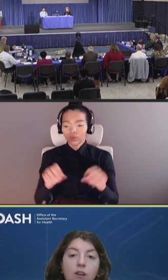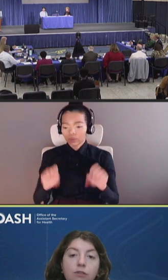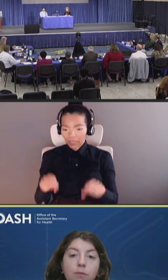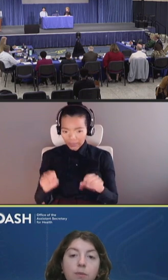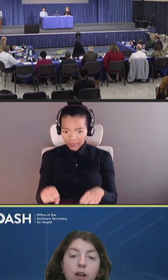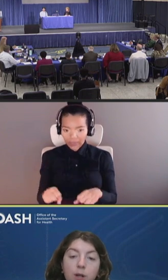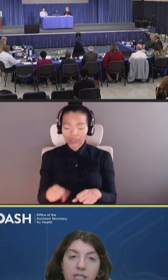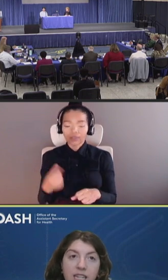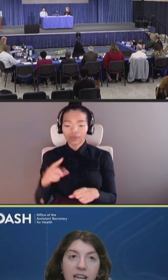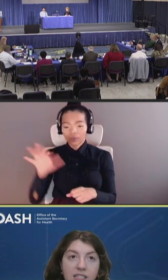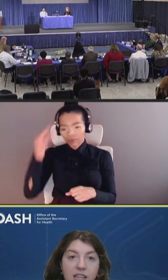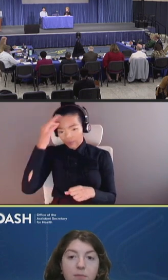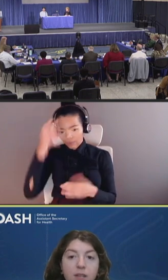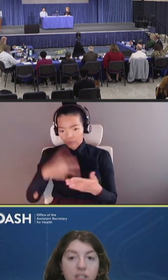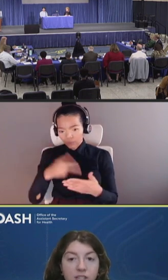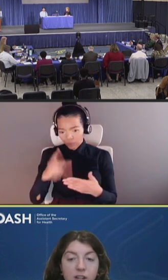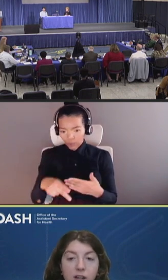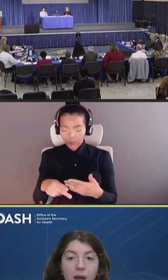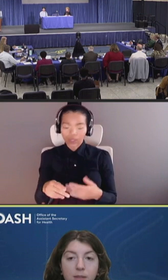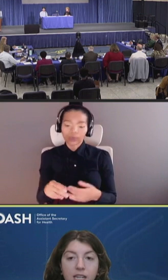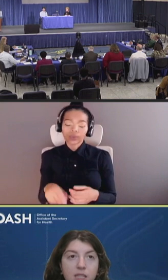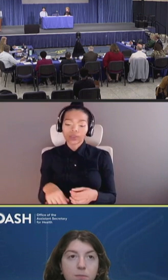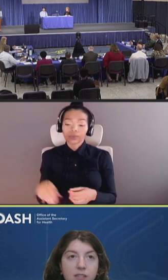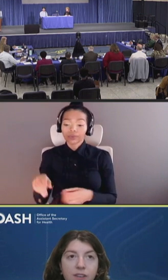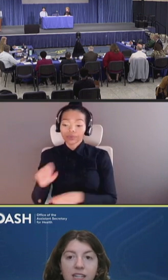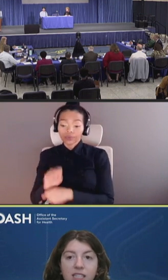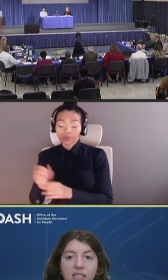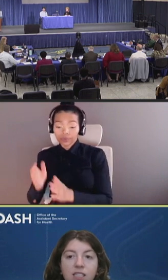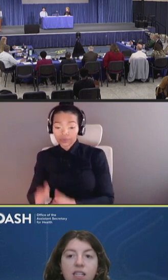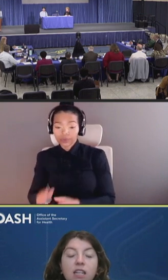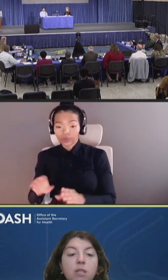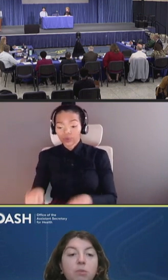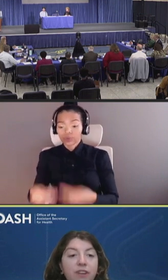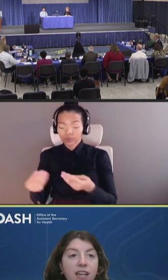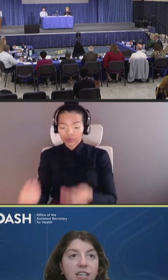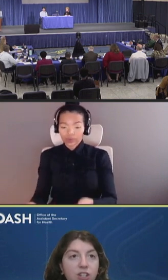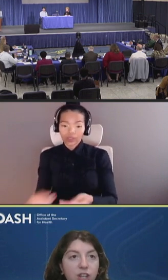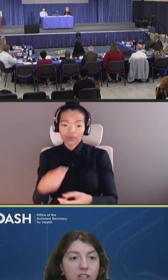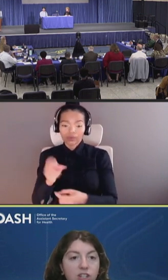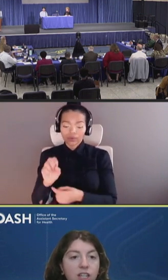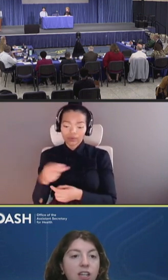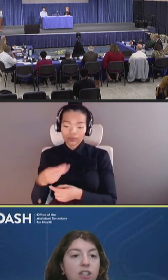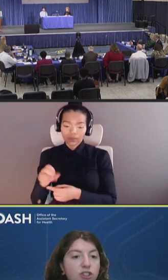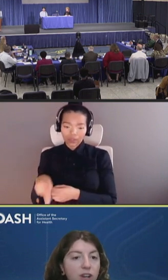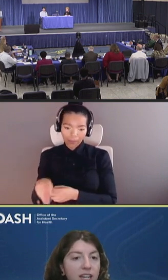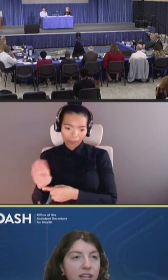for personnel to administer hepatitis B vaccines to provide education, training,